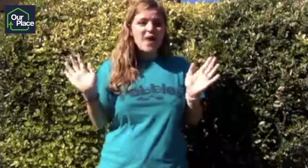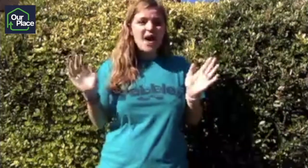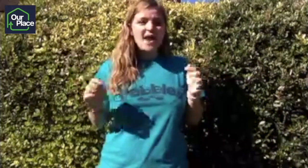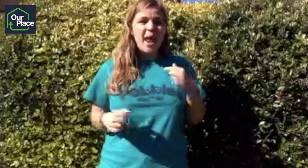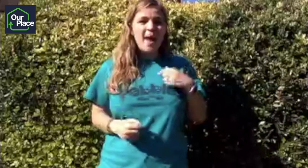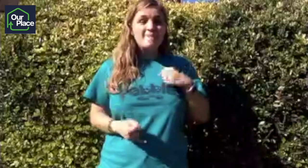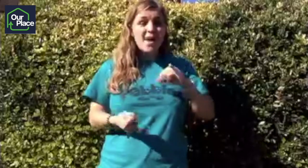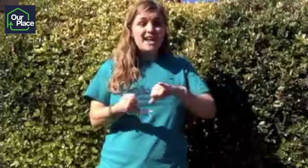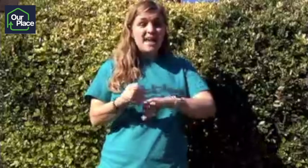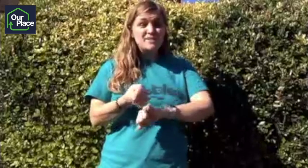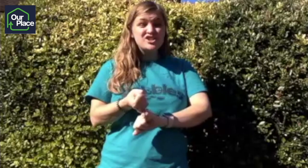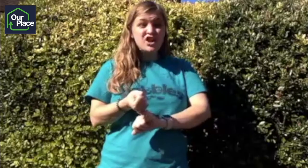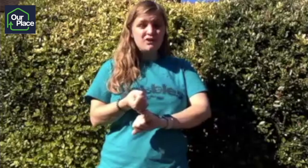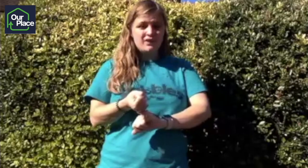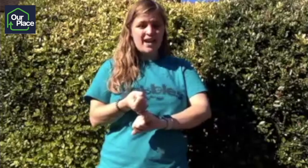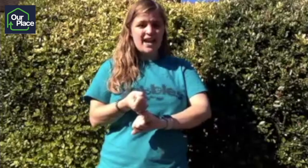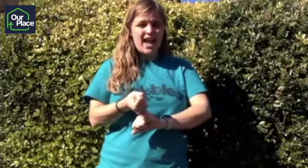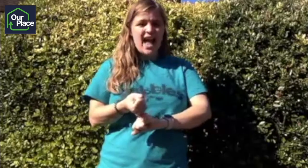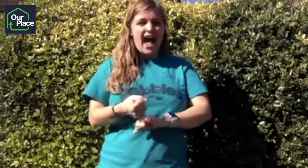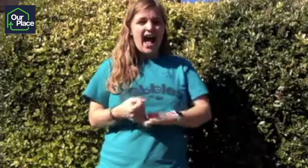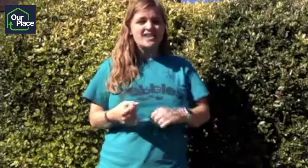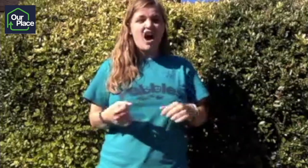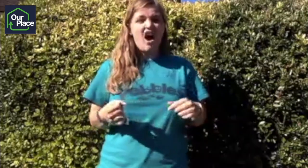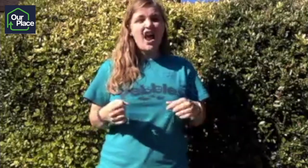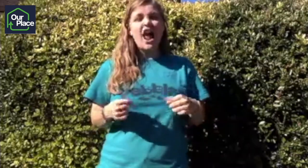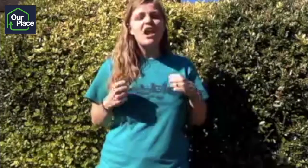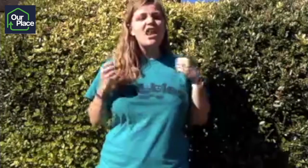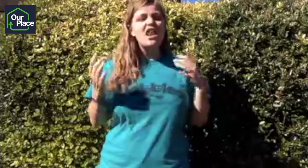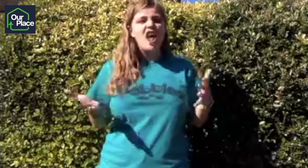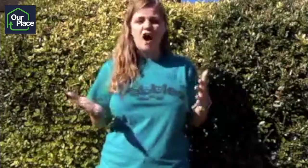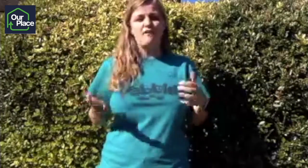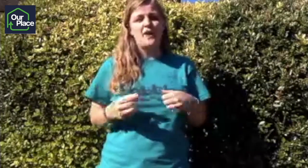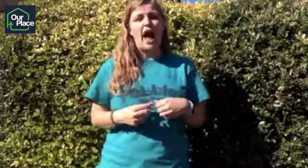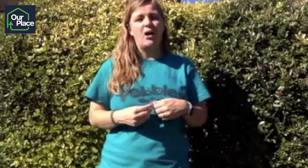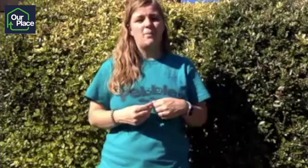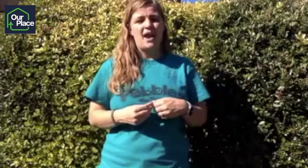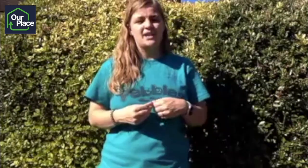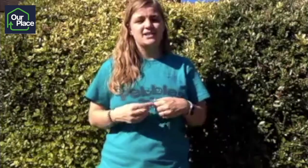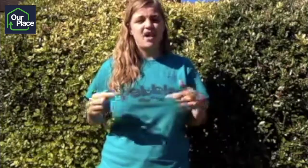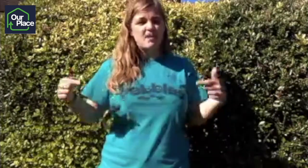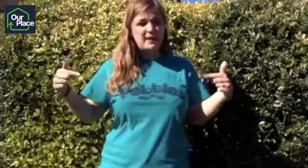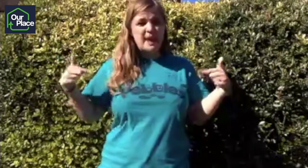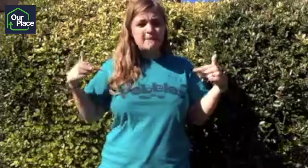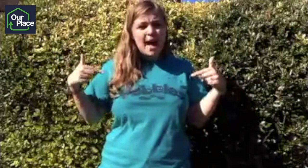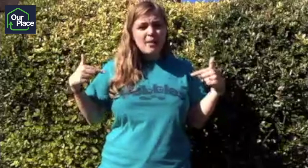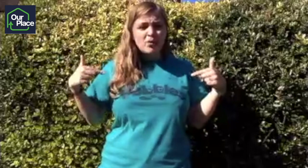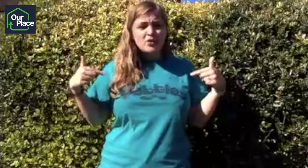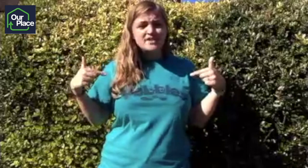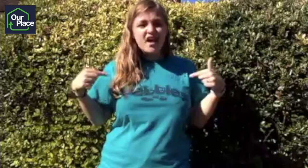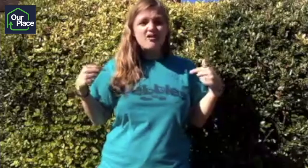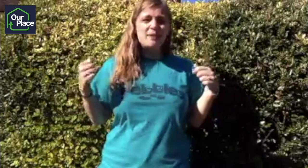my name is Sophie and I love our place I've been in pebbles I've been in